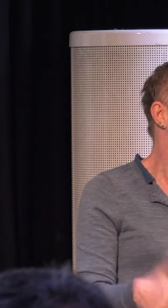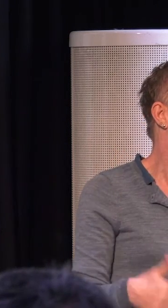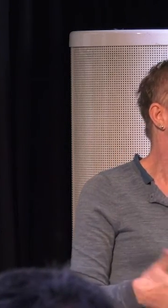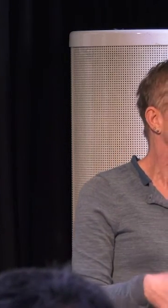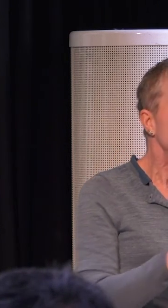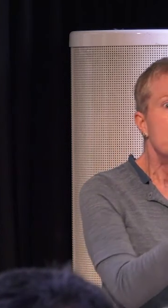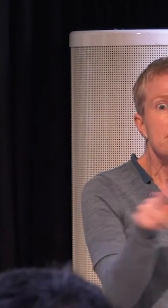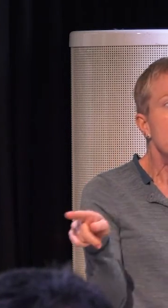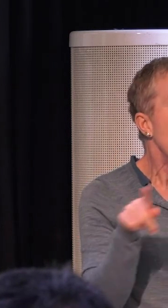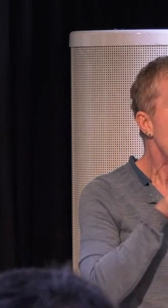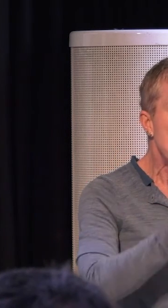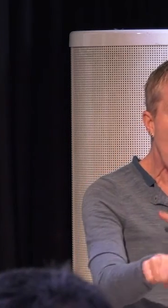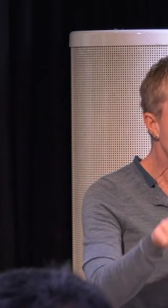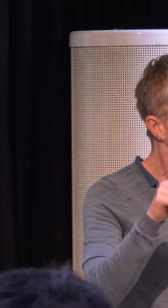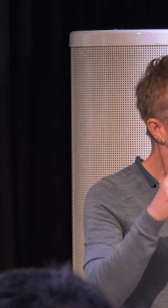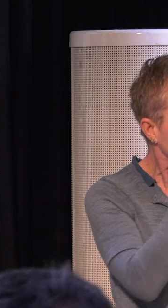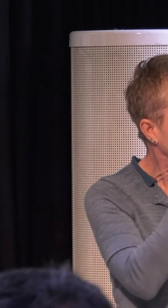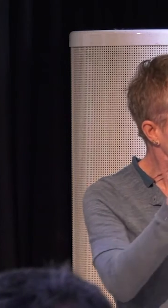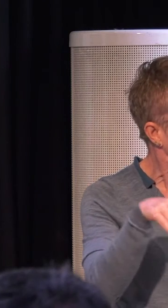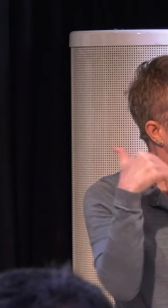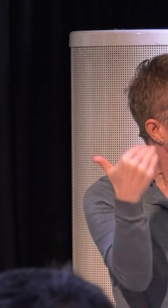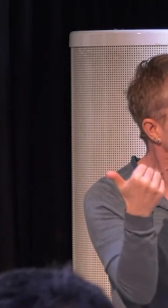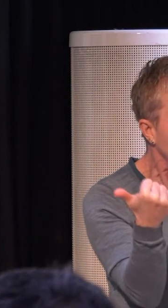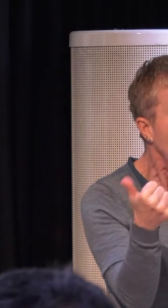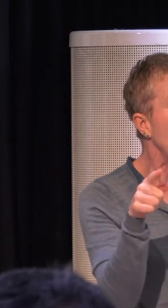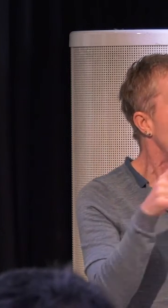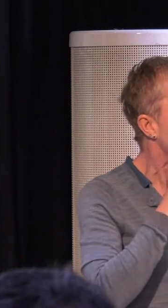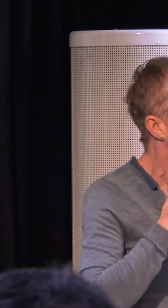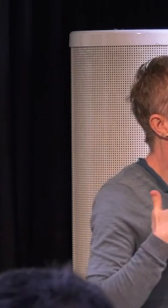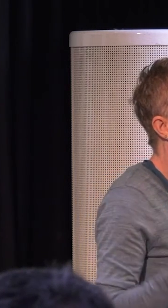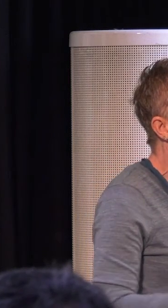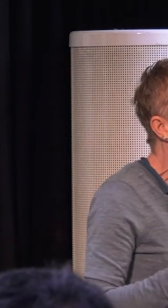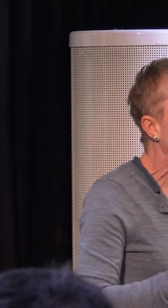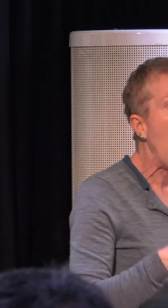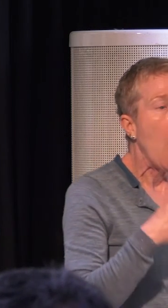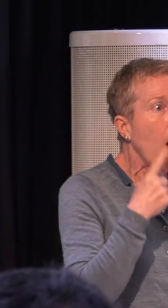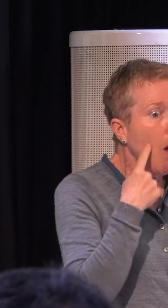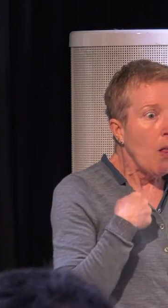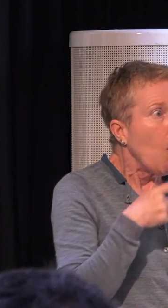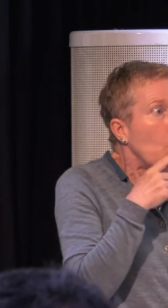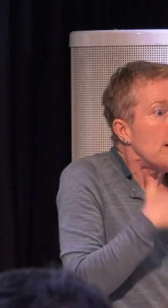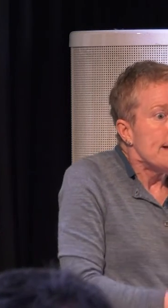Most of them are really high ability students, and they're saying things like, "Wow, I never thought I'd get to do something like this.